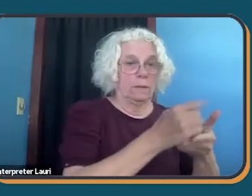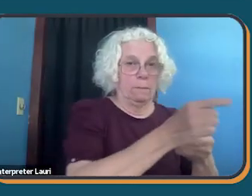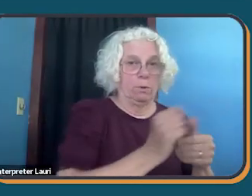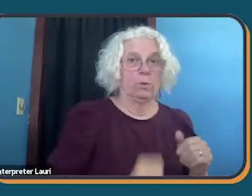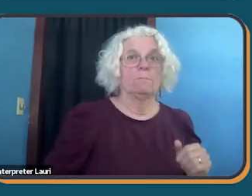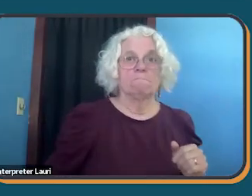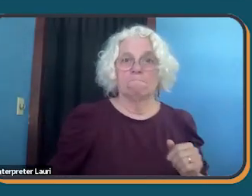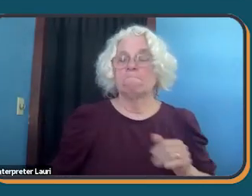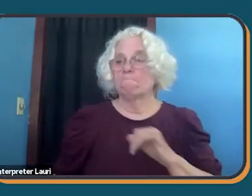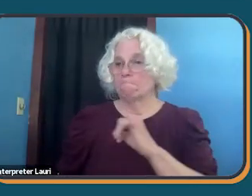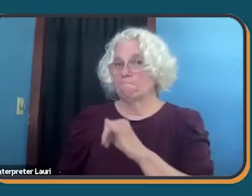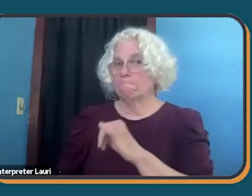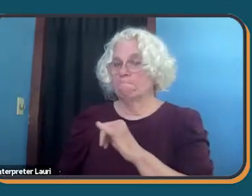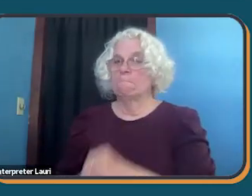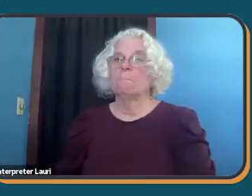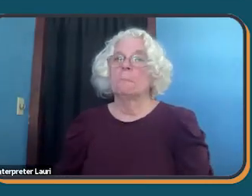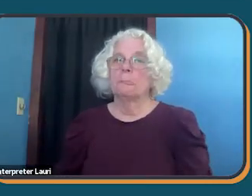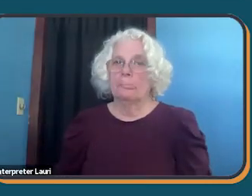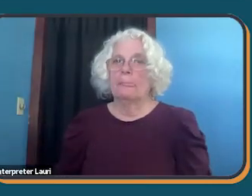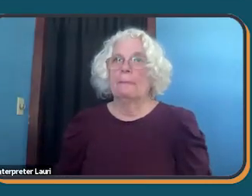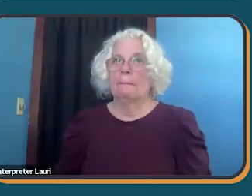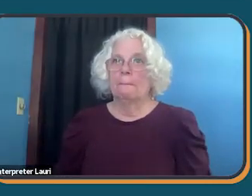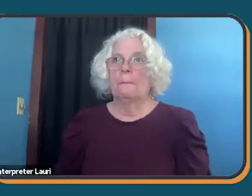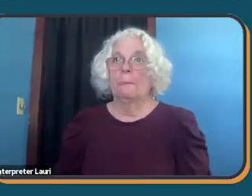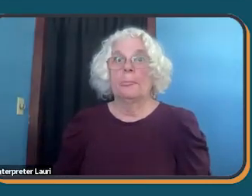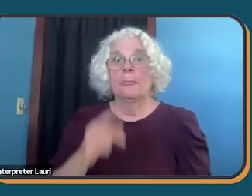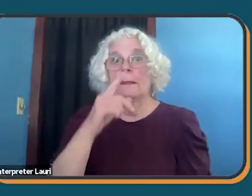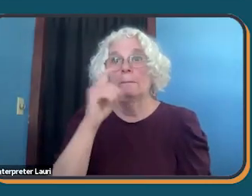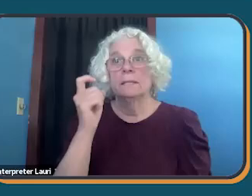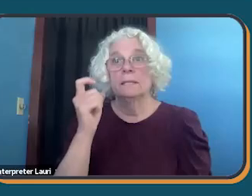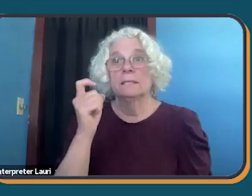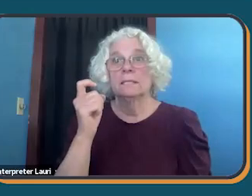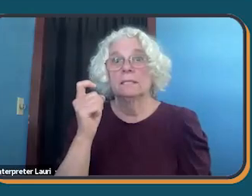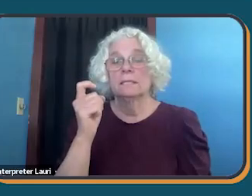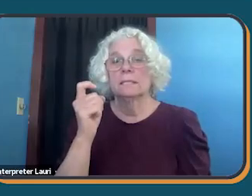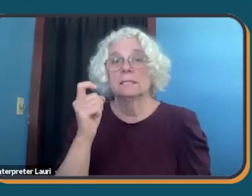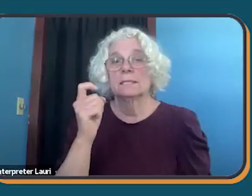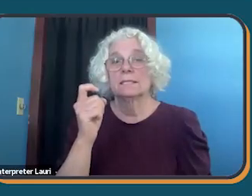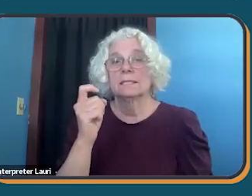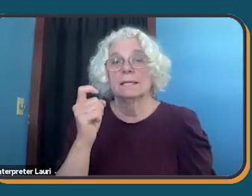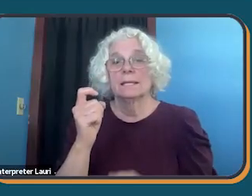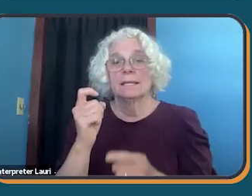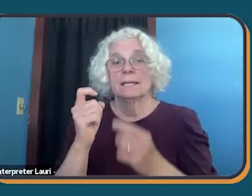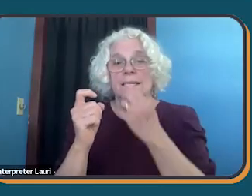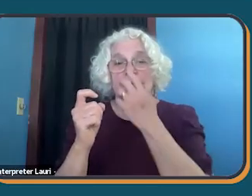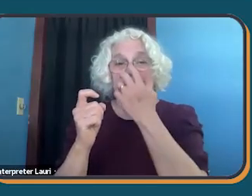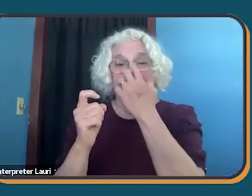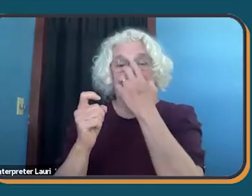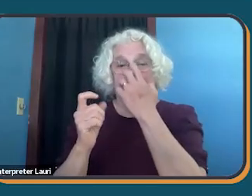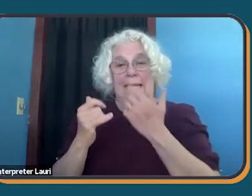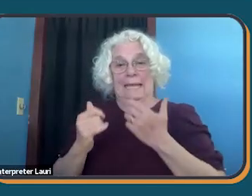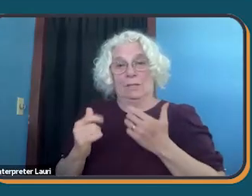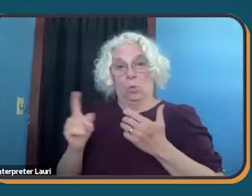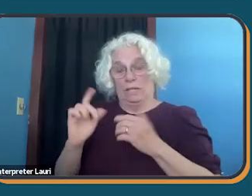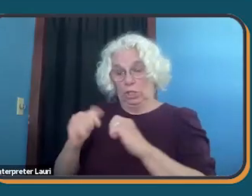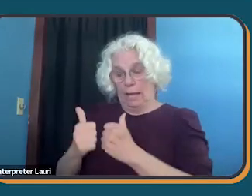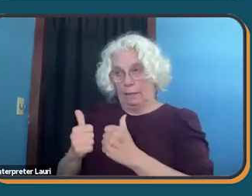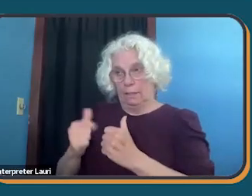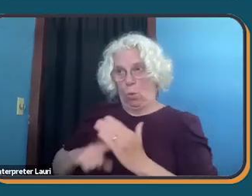Brooke Cruz: Okay. Right, because it's one challenge is just knowing what accommodations you need, and the other challenge